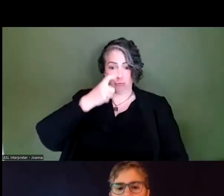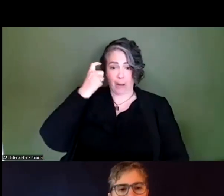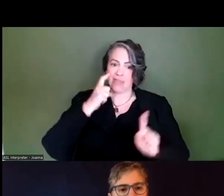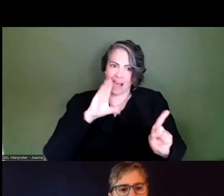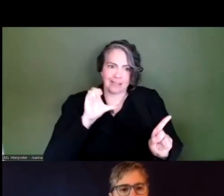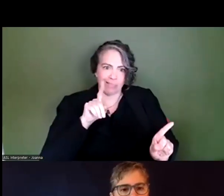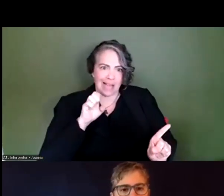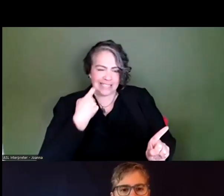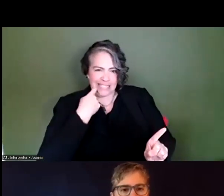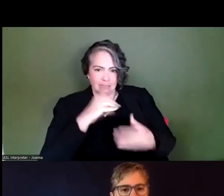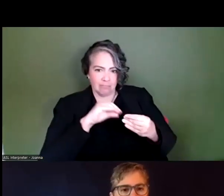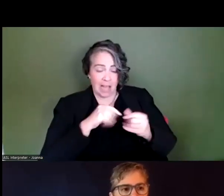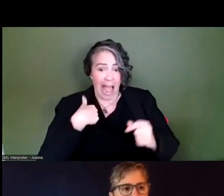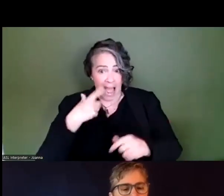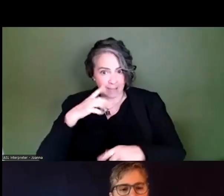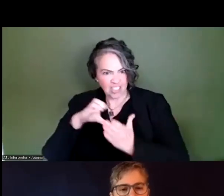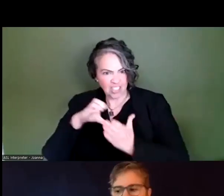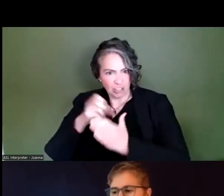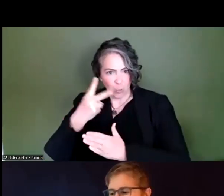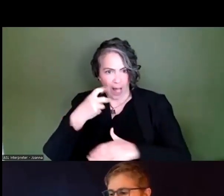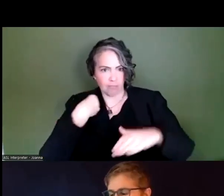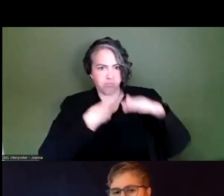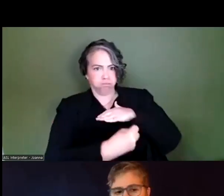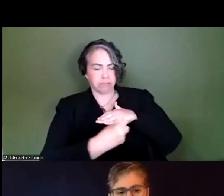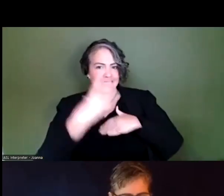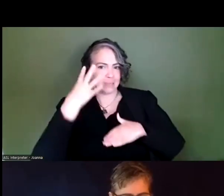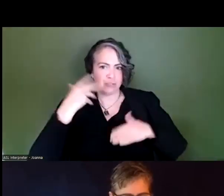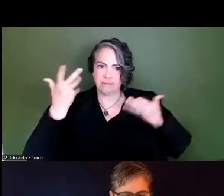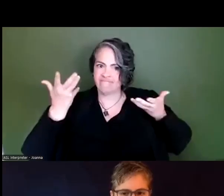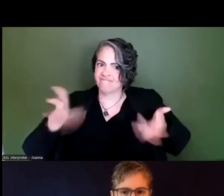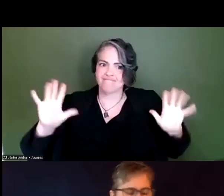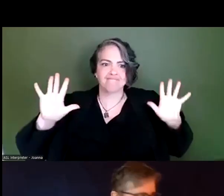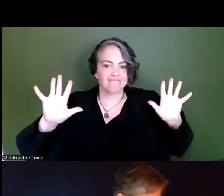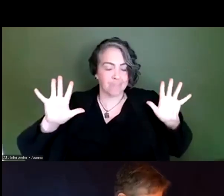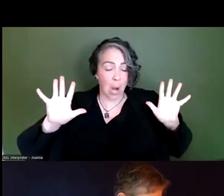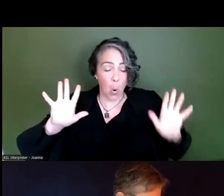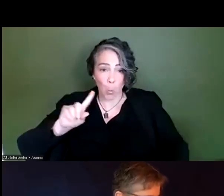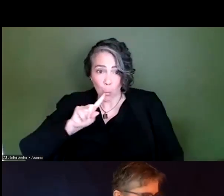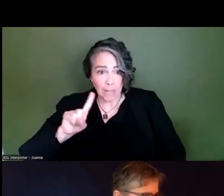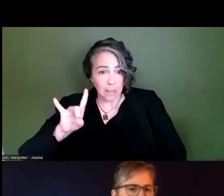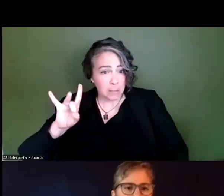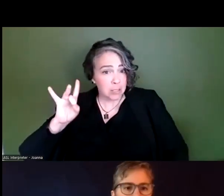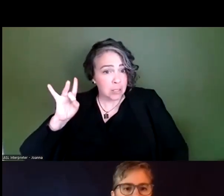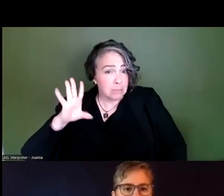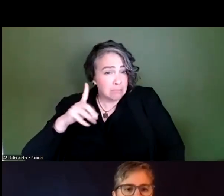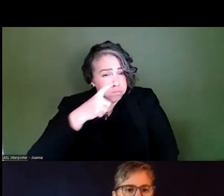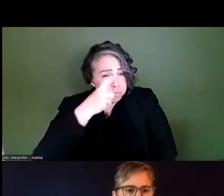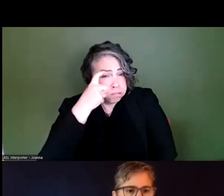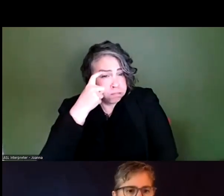was actually Section 12 and had that experience and that really did a number on my ability to